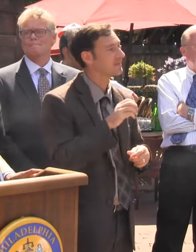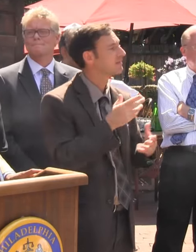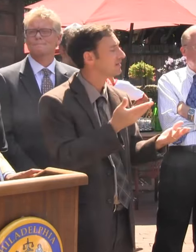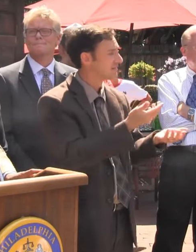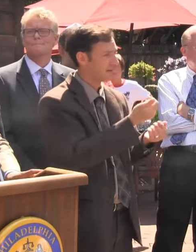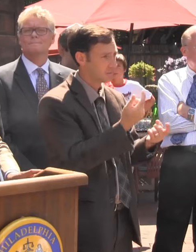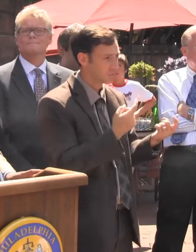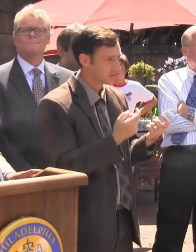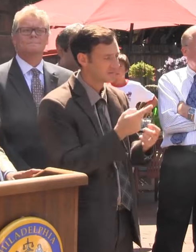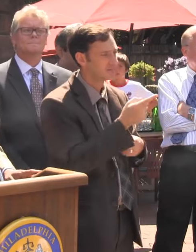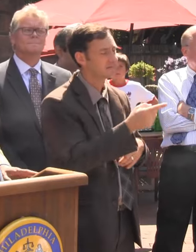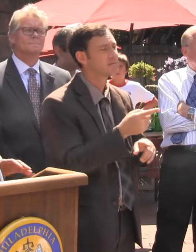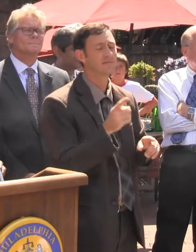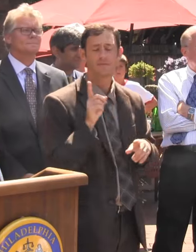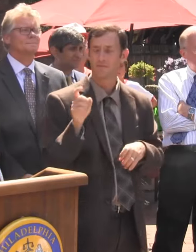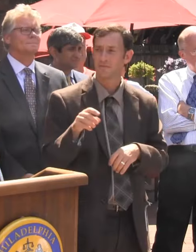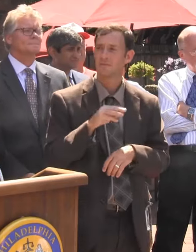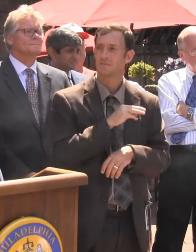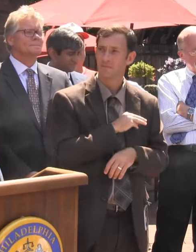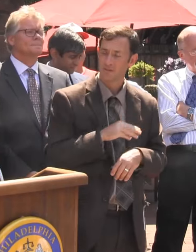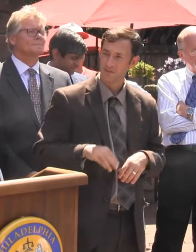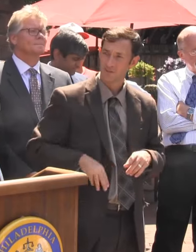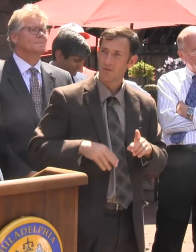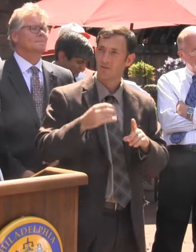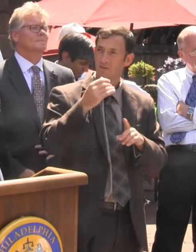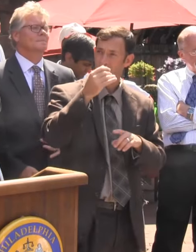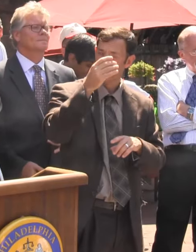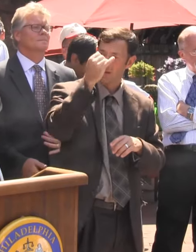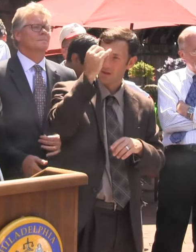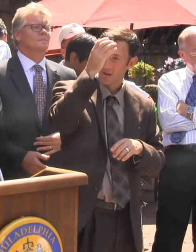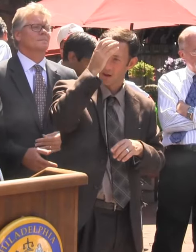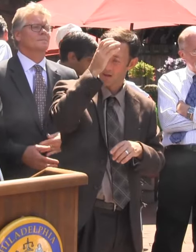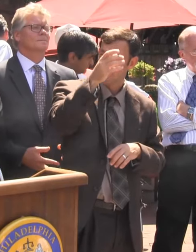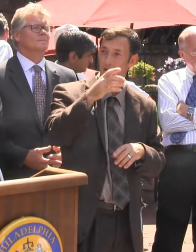*Reporter* Is the idea of the contests